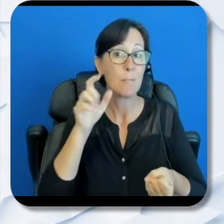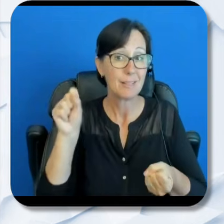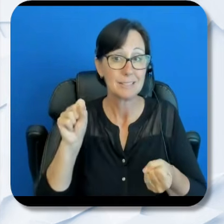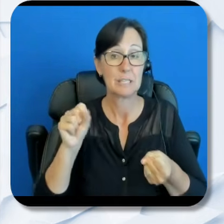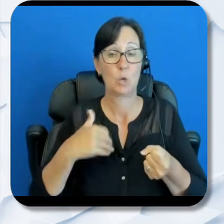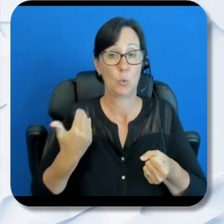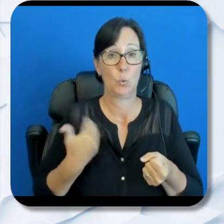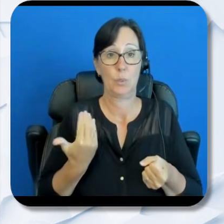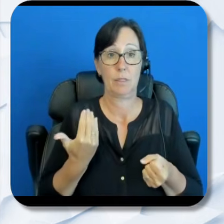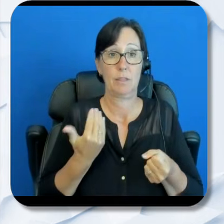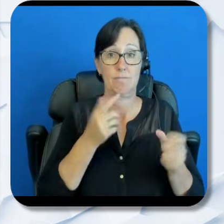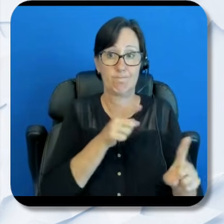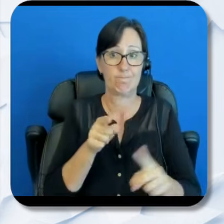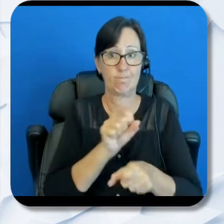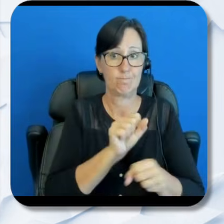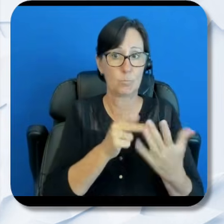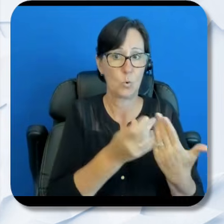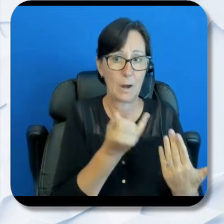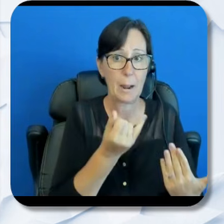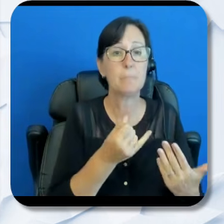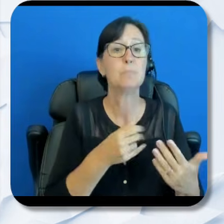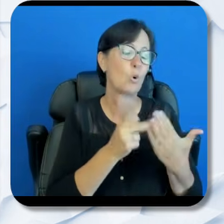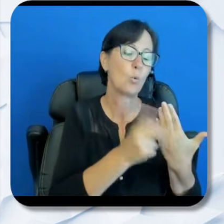Those dollars represent an important opportunity.